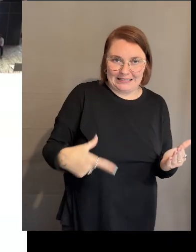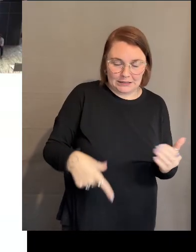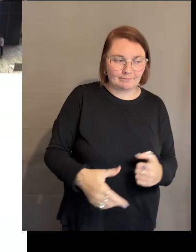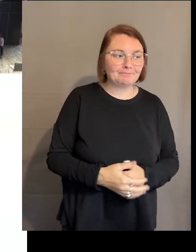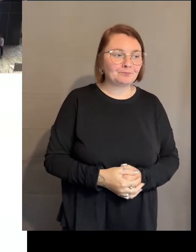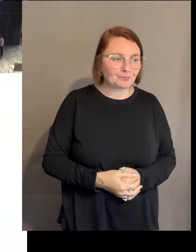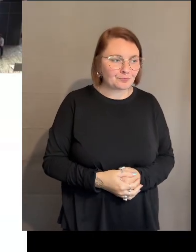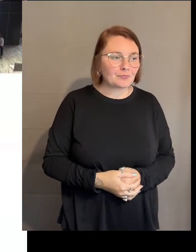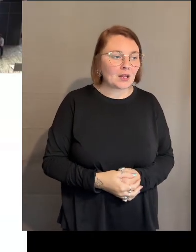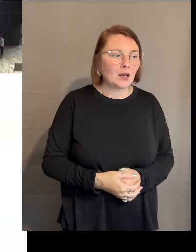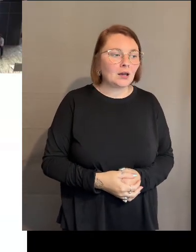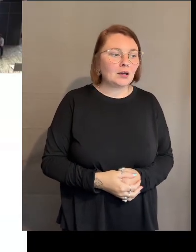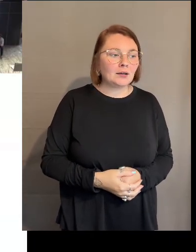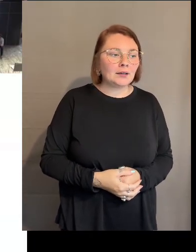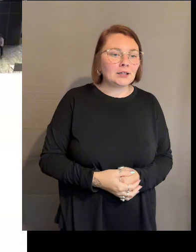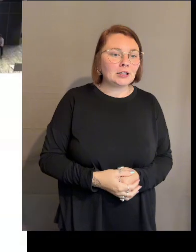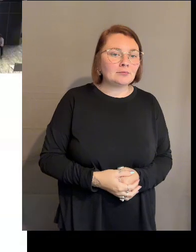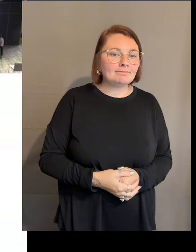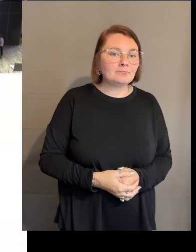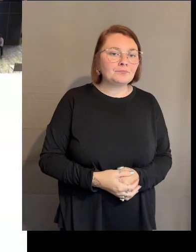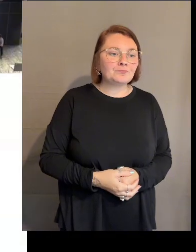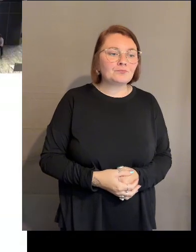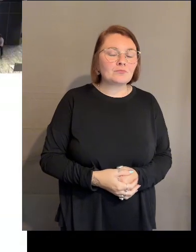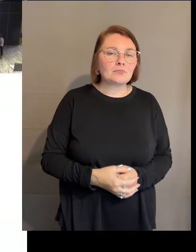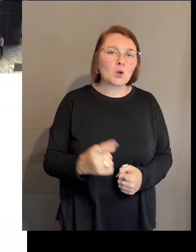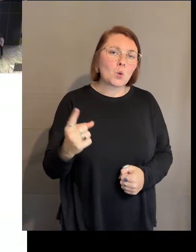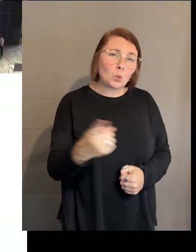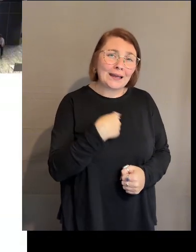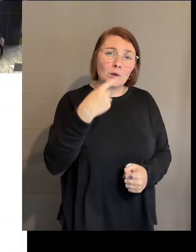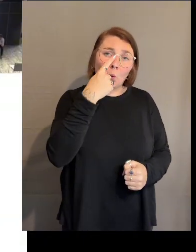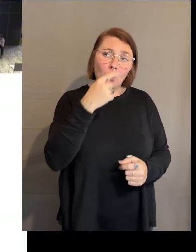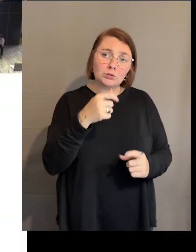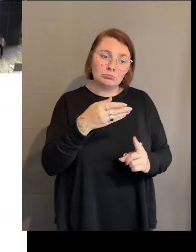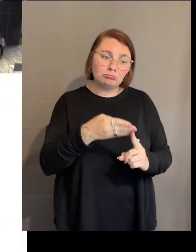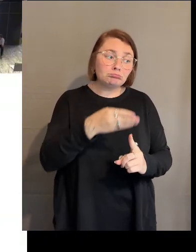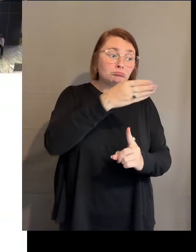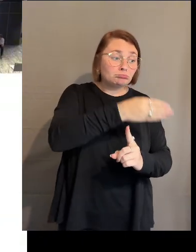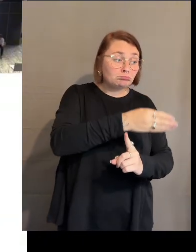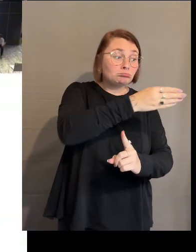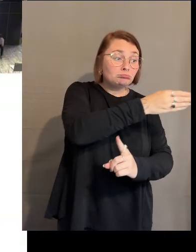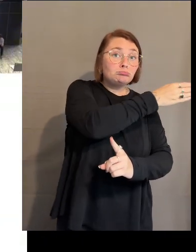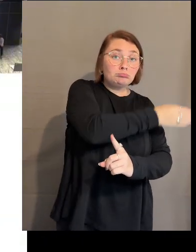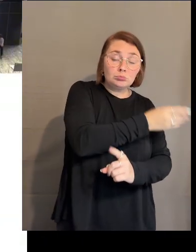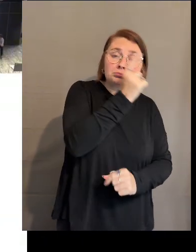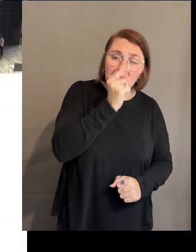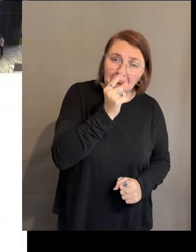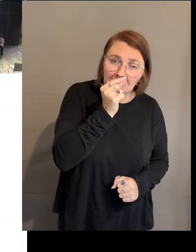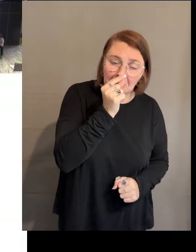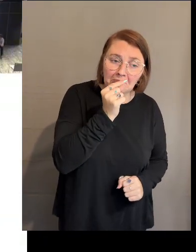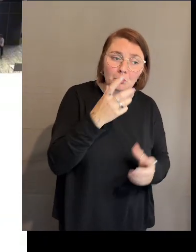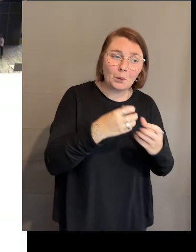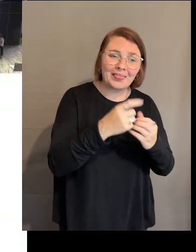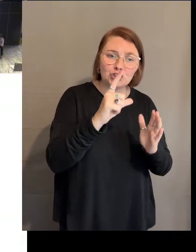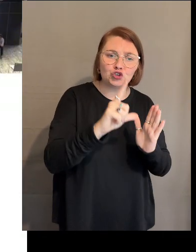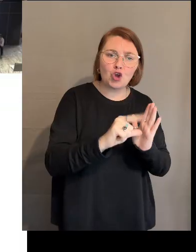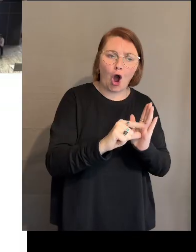we… Could go back further in terms of… of time backwards.